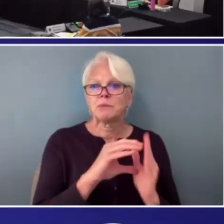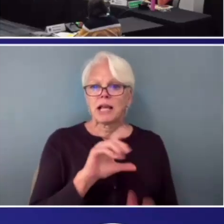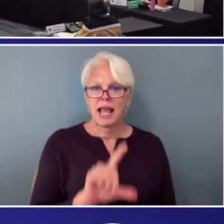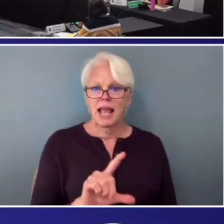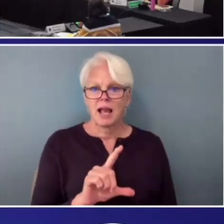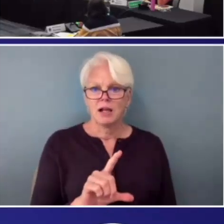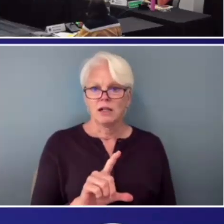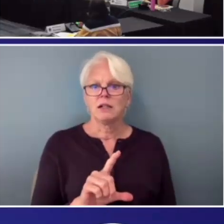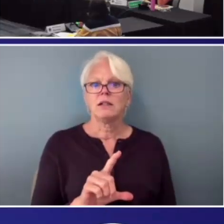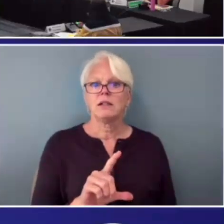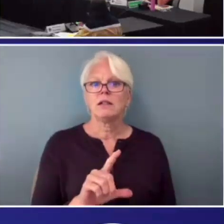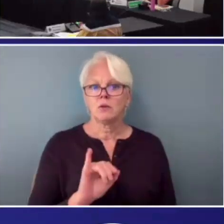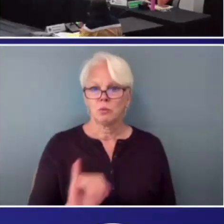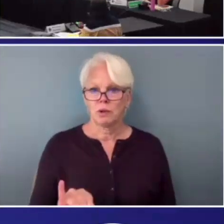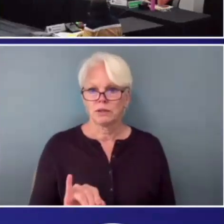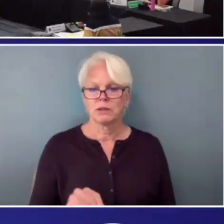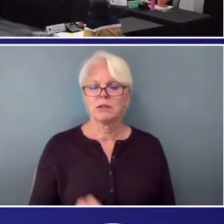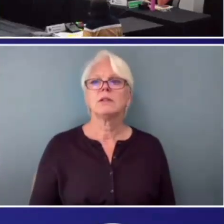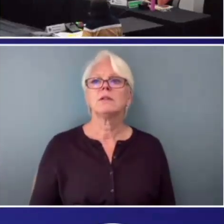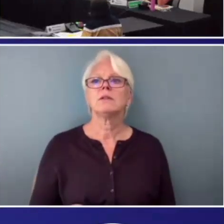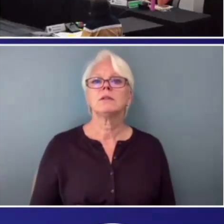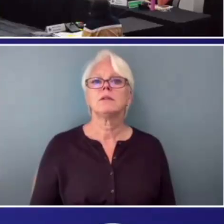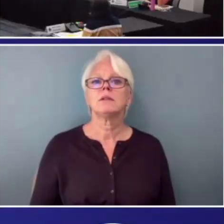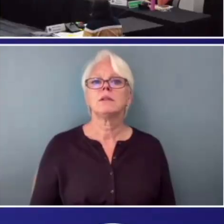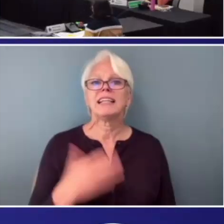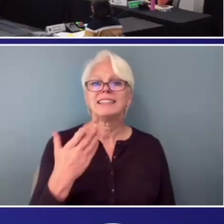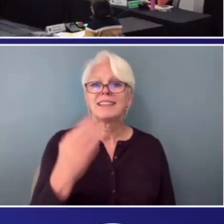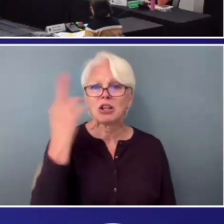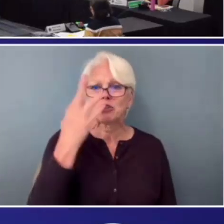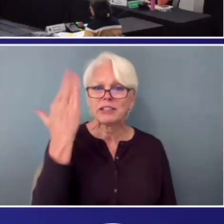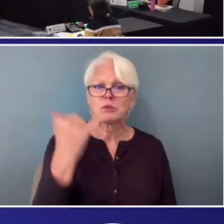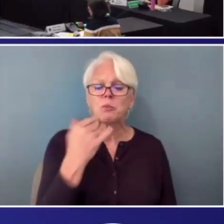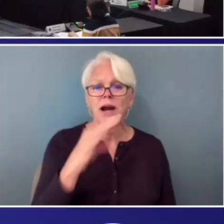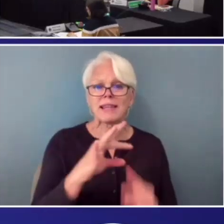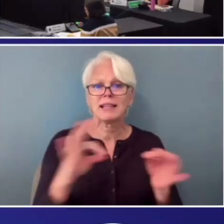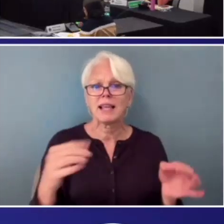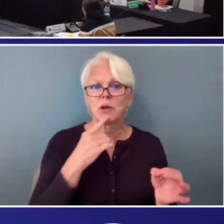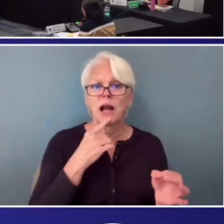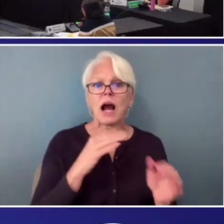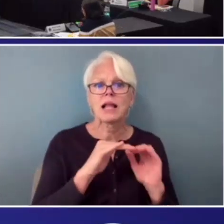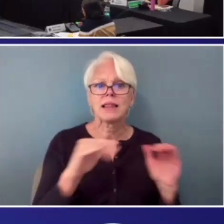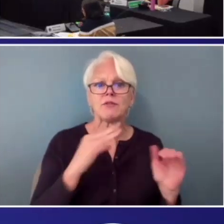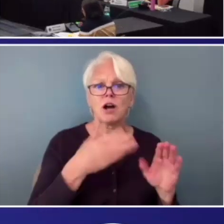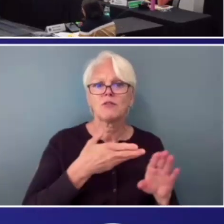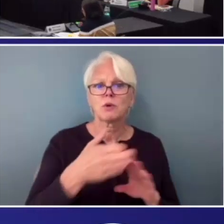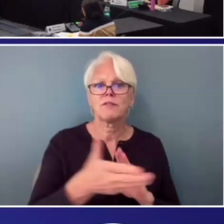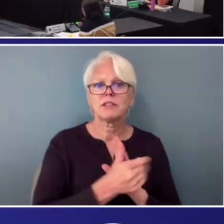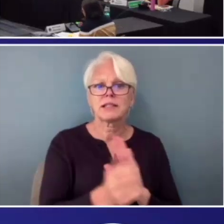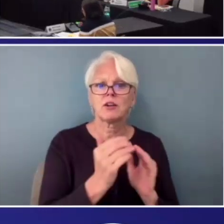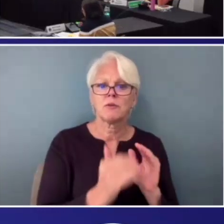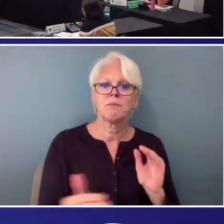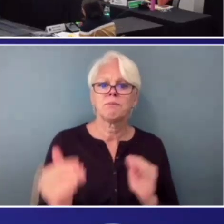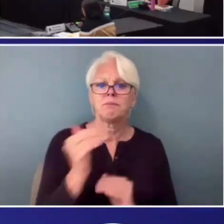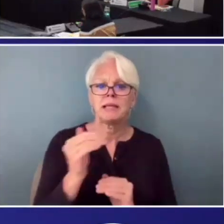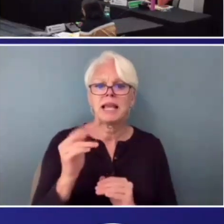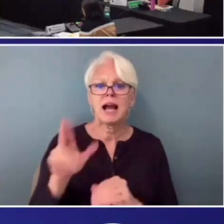Is there a reason why the language reads a level of professional skill beyond that normally required for a bachelor's degree